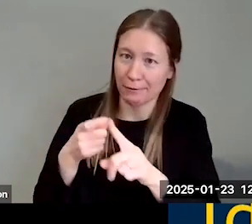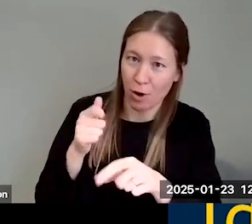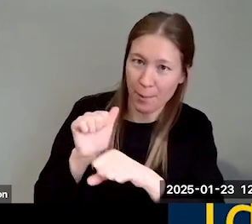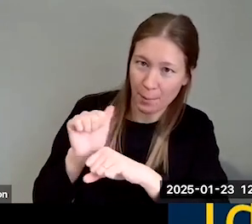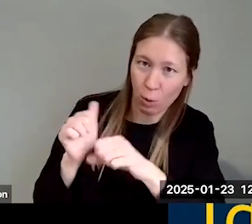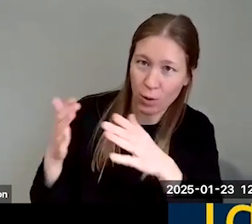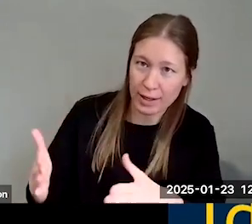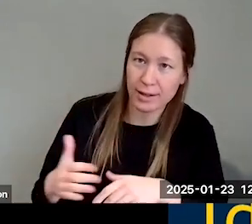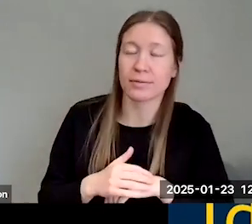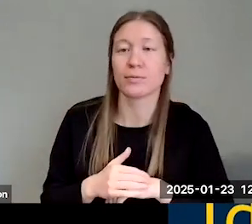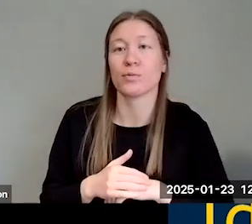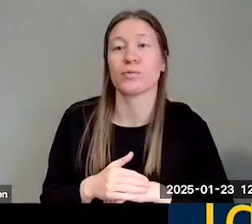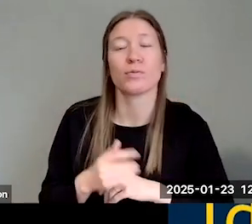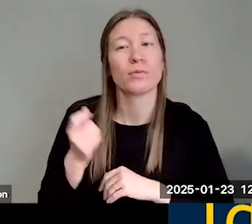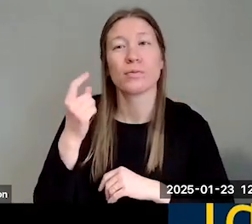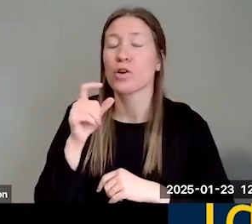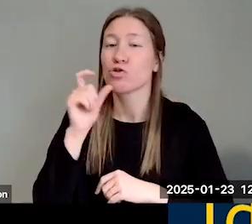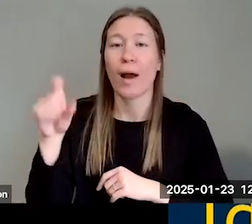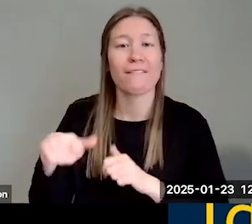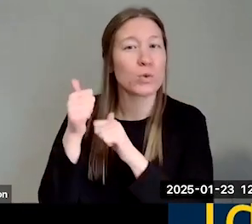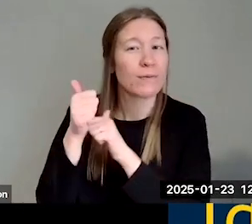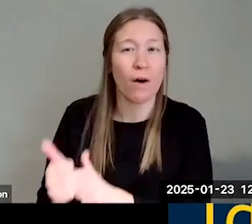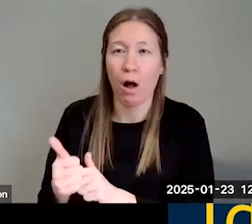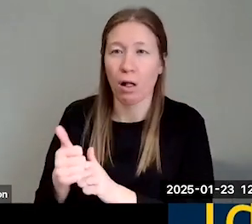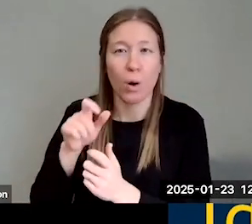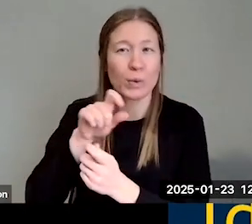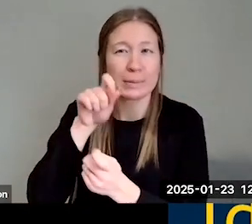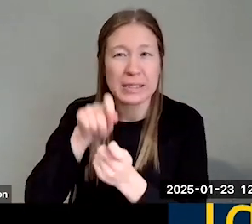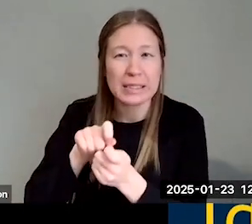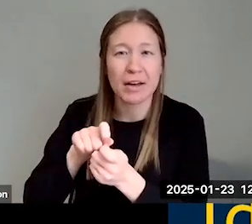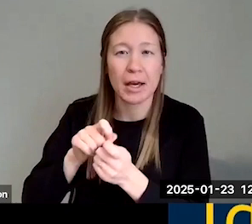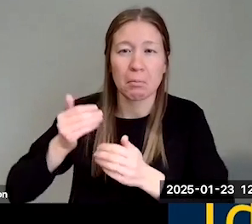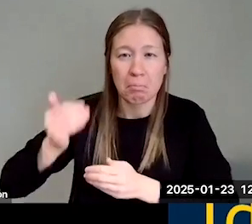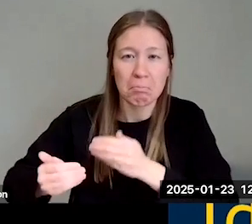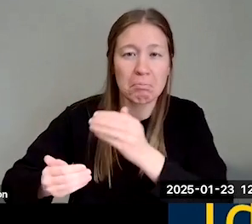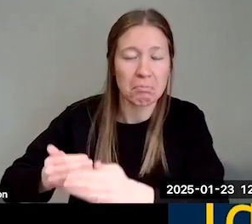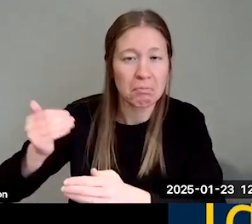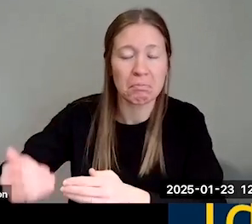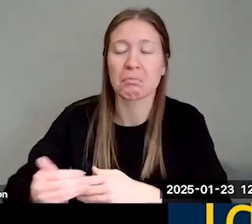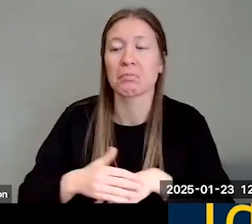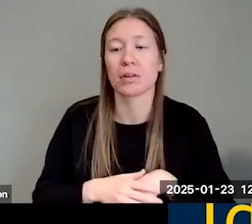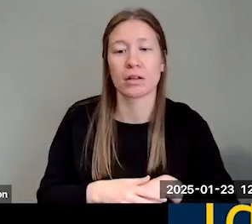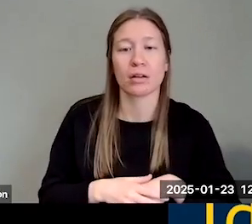but you don't have to follow any specific format. It's really important to educate yourself